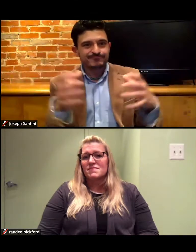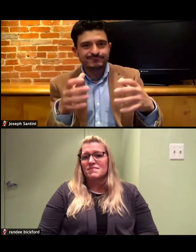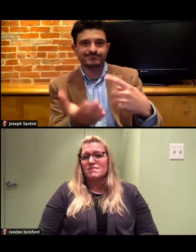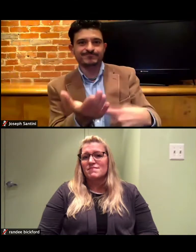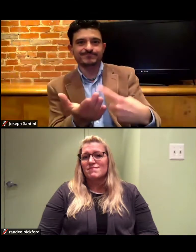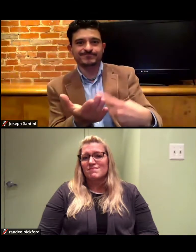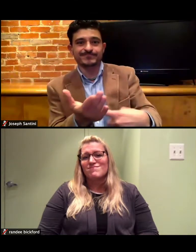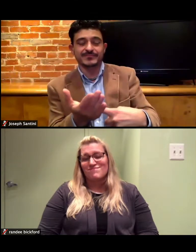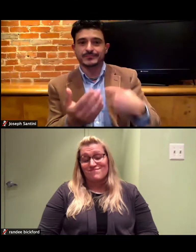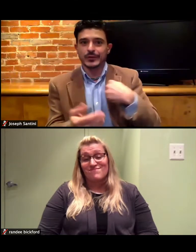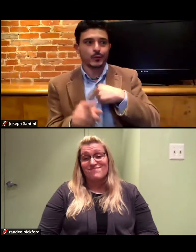and hard of hearing students.